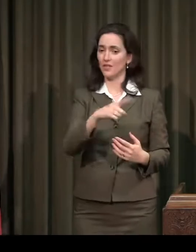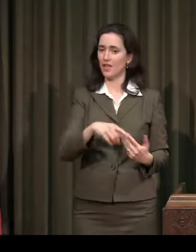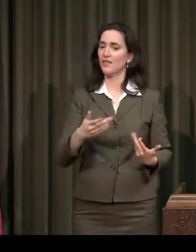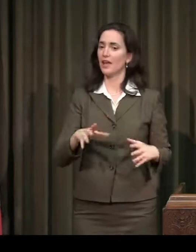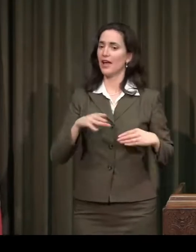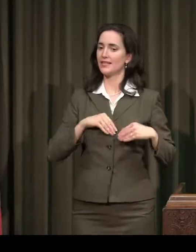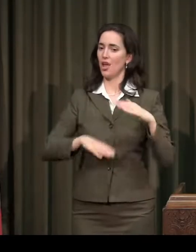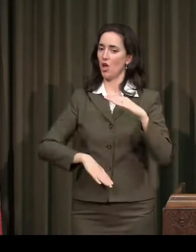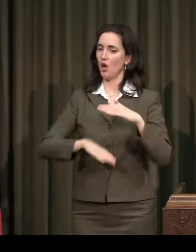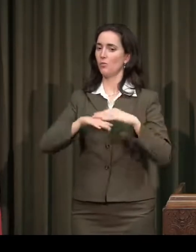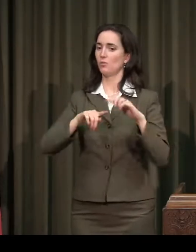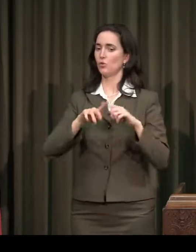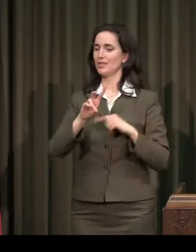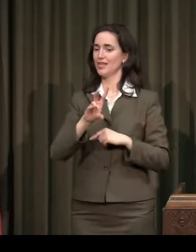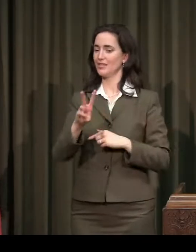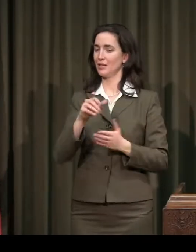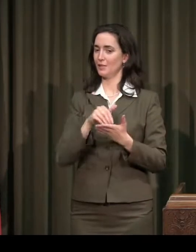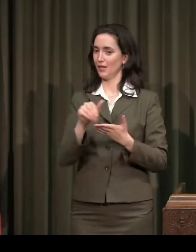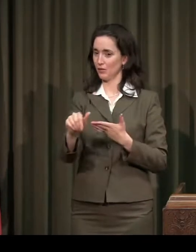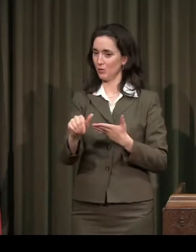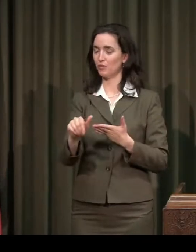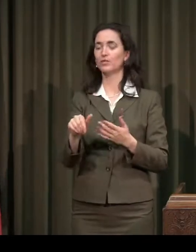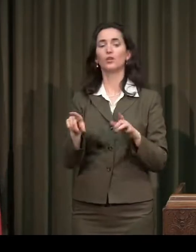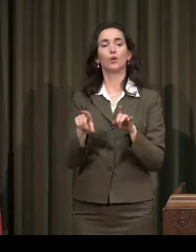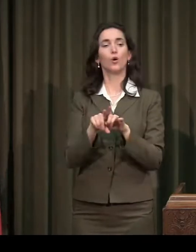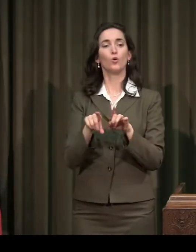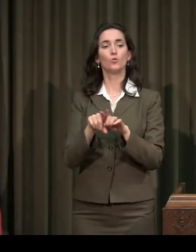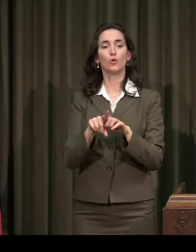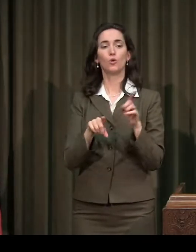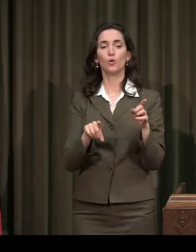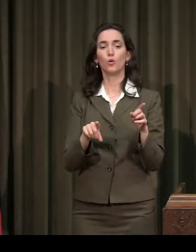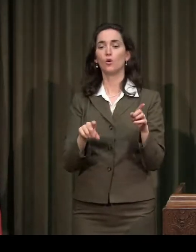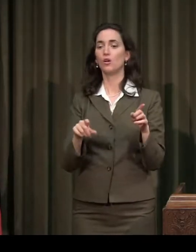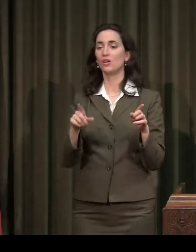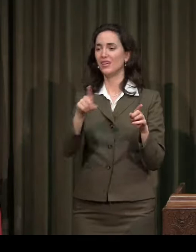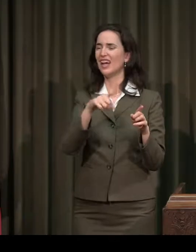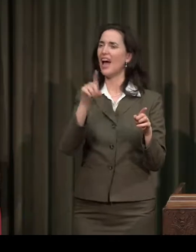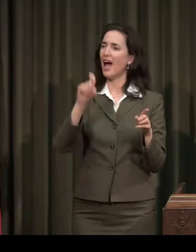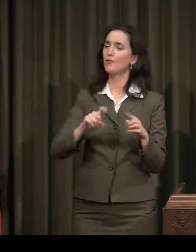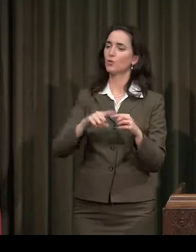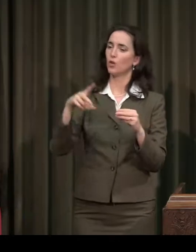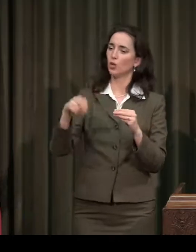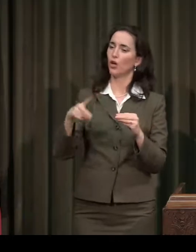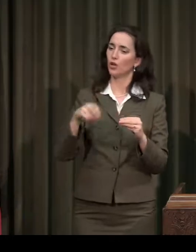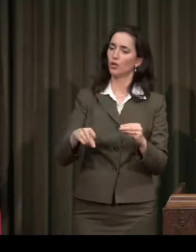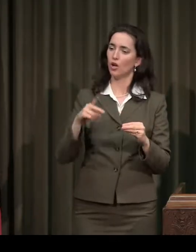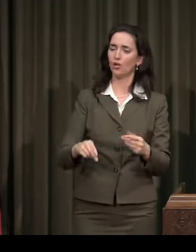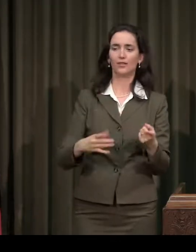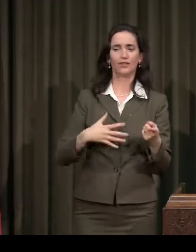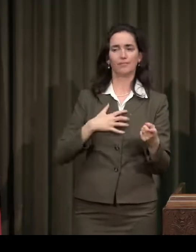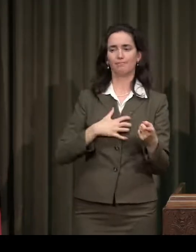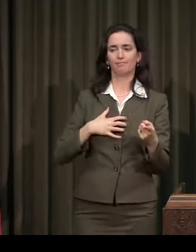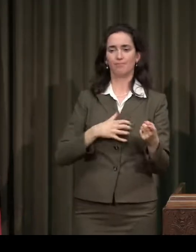expressed displeasure with a number of cuts that they would have to make to the point where they found this money that